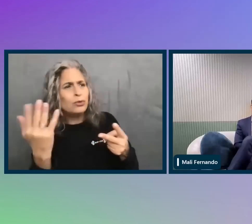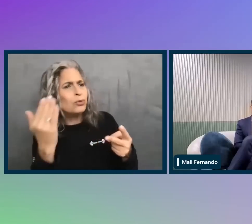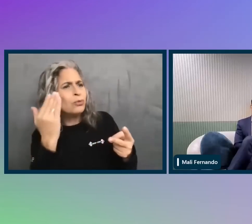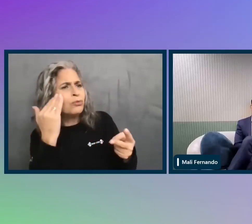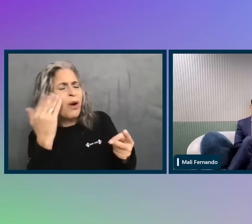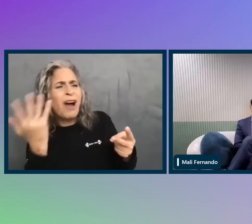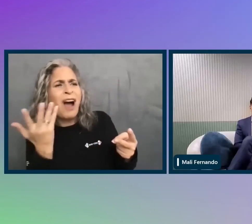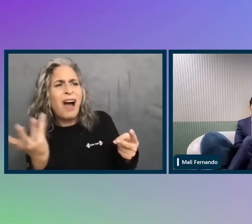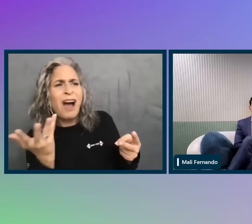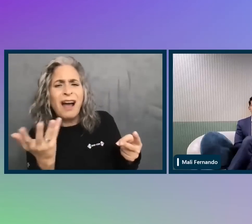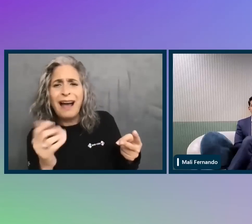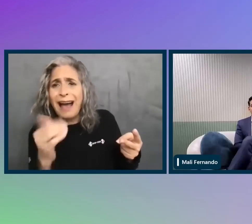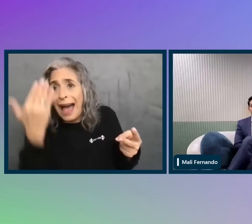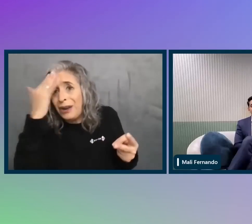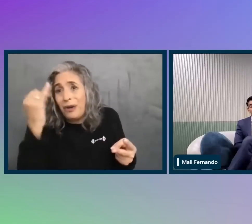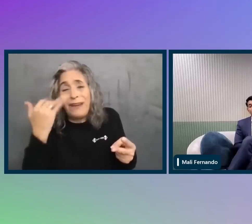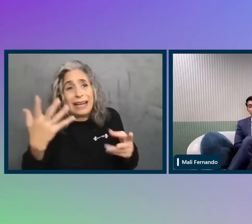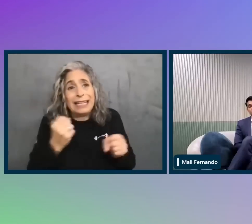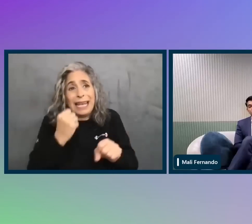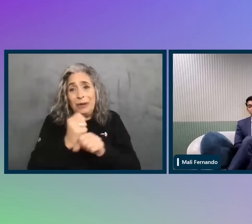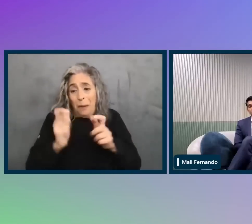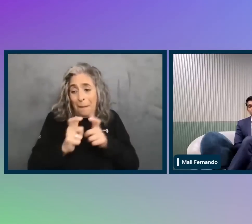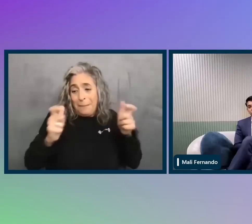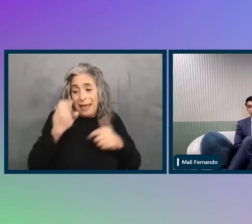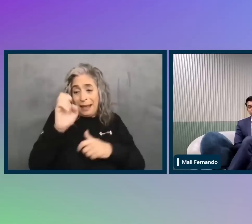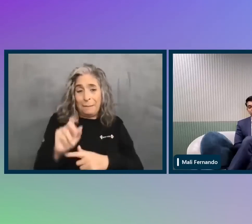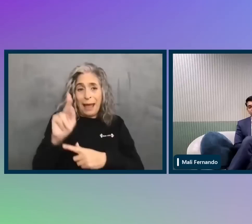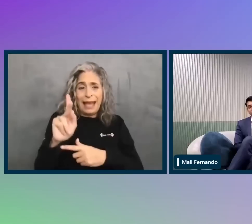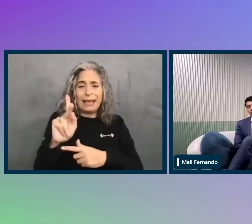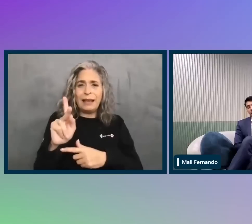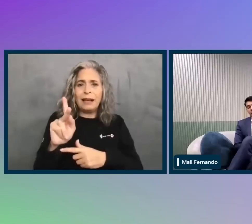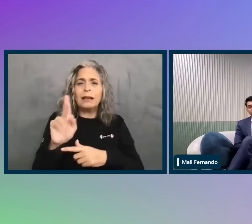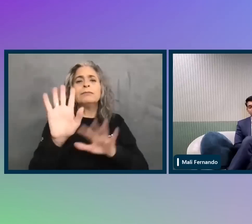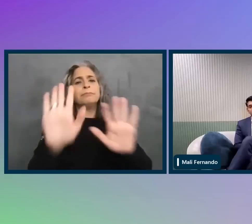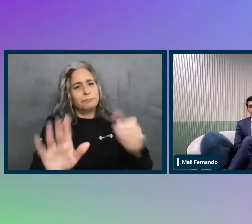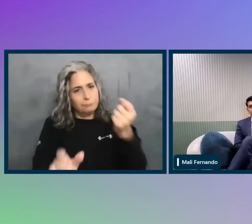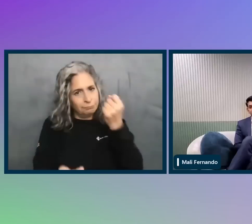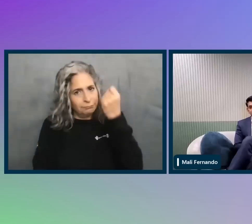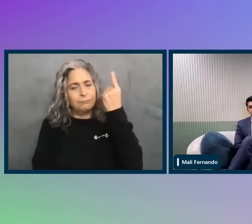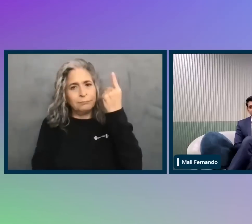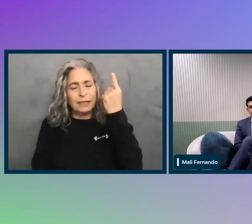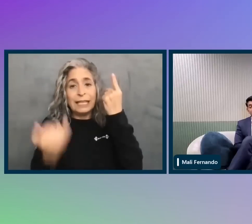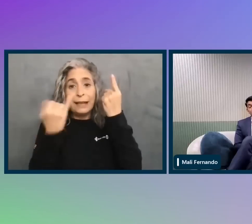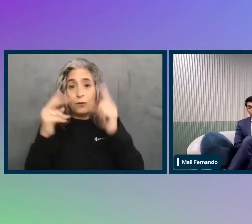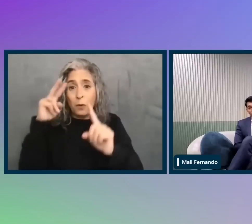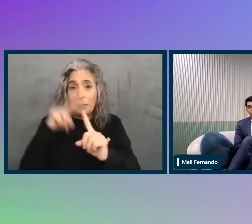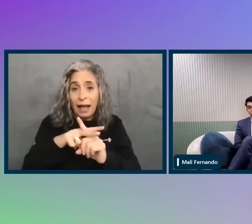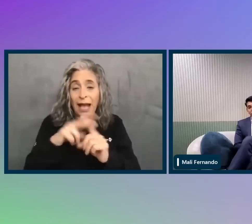I don't know if I can get into a big bank, I want you to know that actually, if you apply for a job at HSBC,